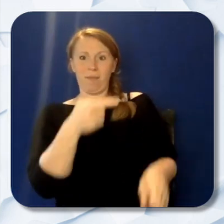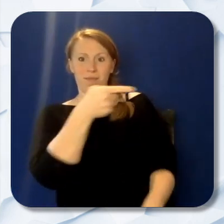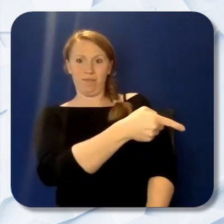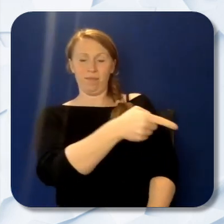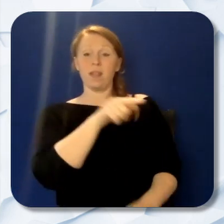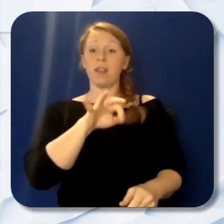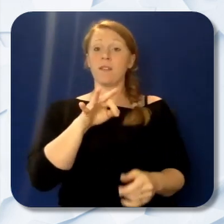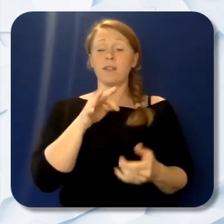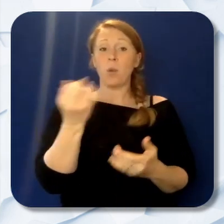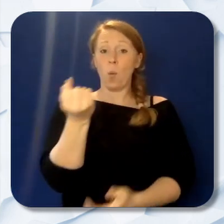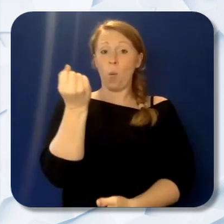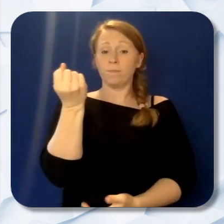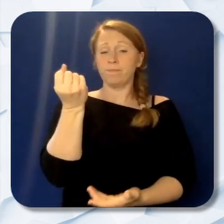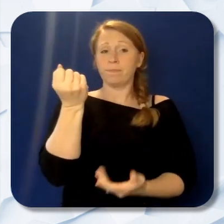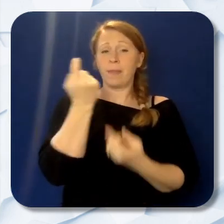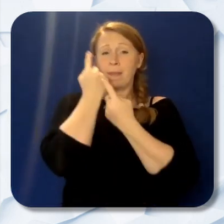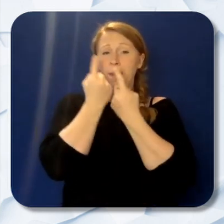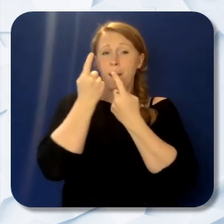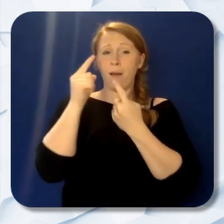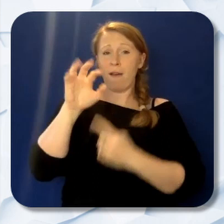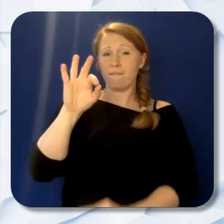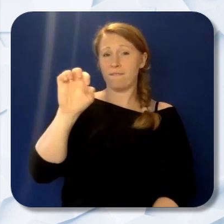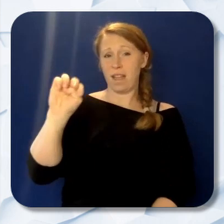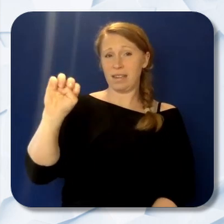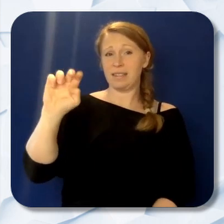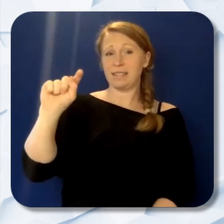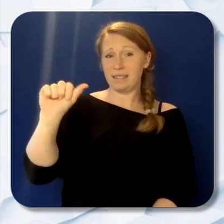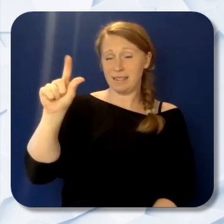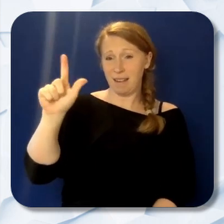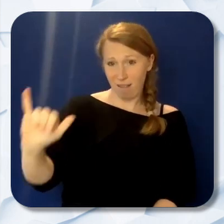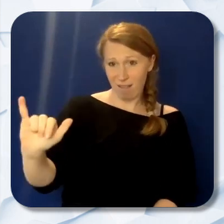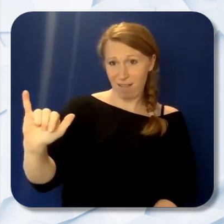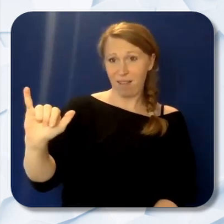I often say that Fentanyl is the single deadliest drug that the United States has